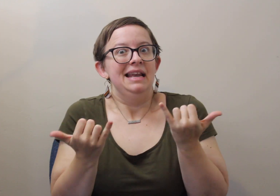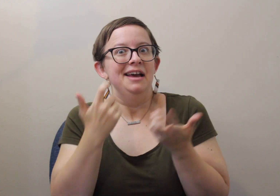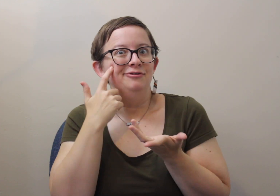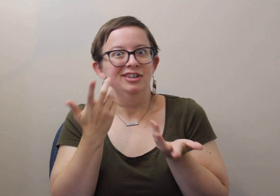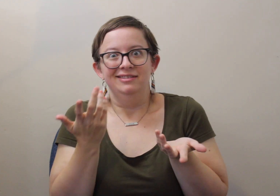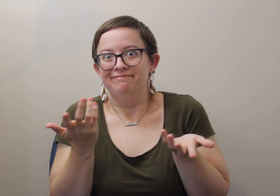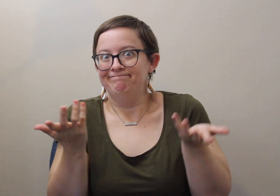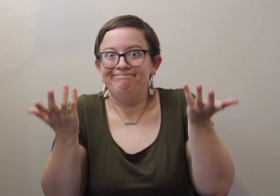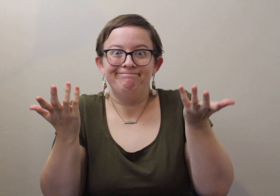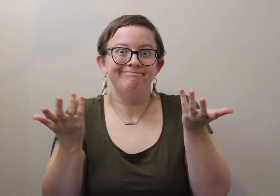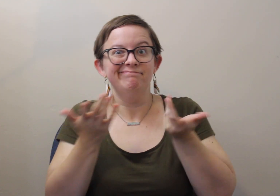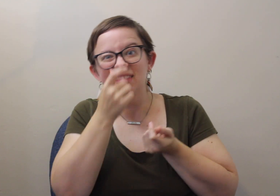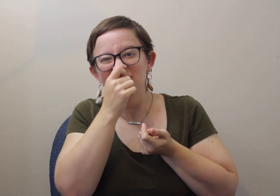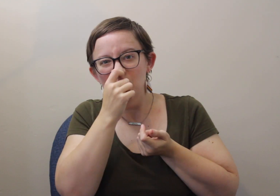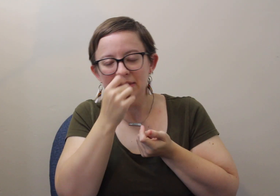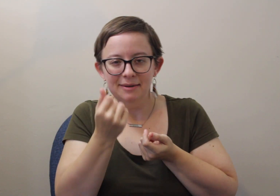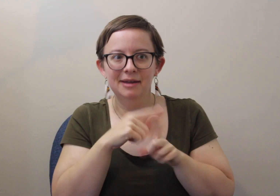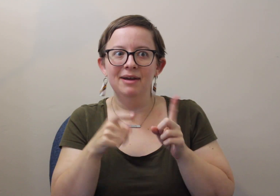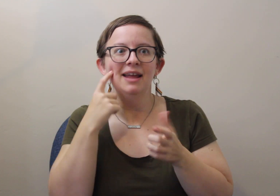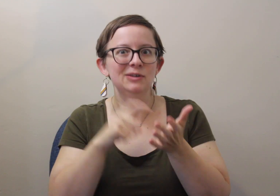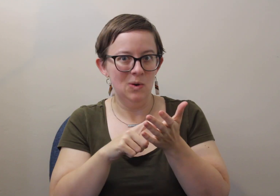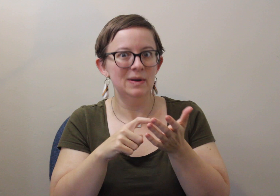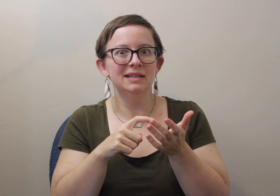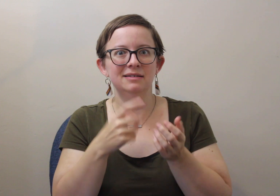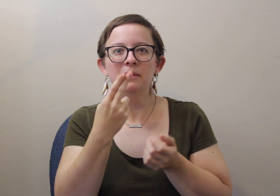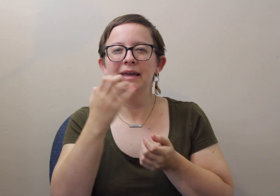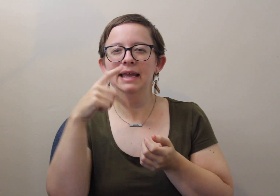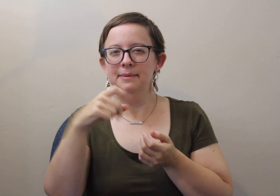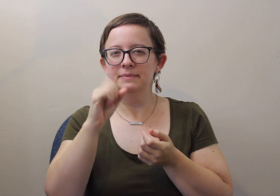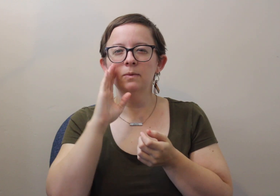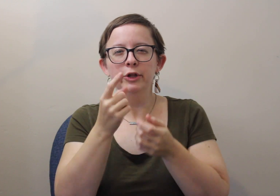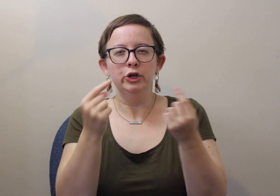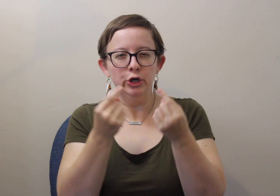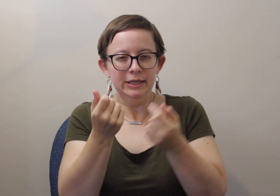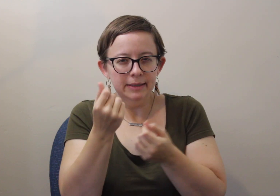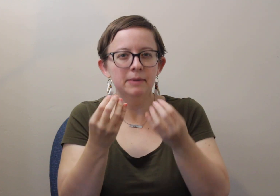Um, but now yeah just kind of stuffy and I've noticed that my hips